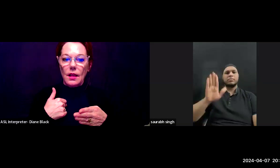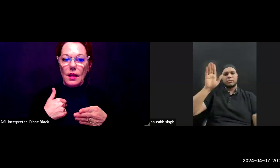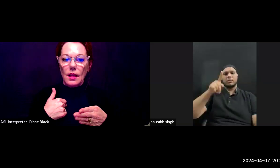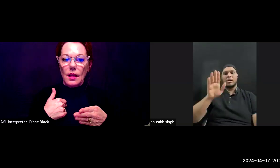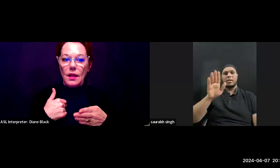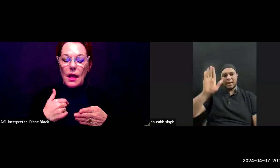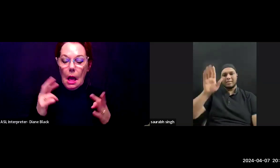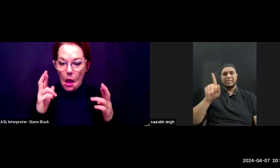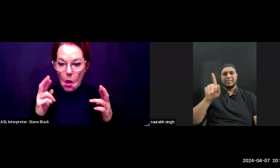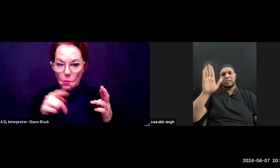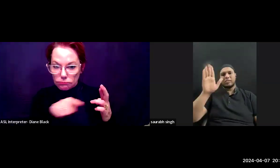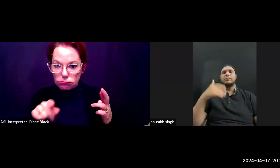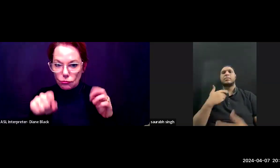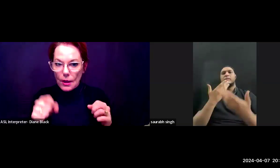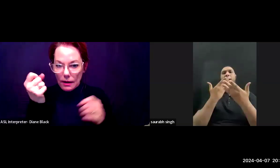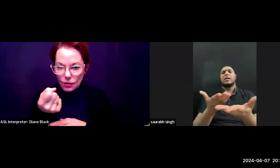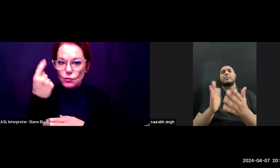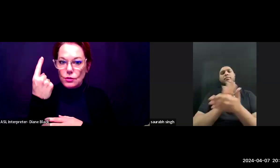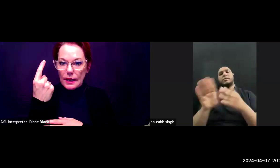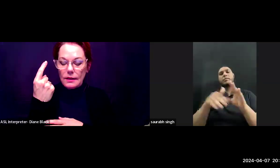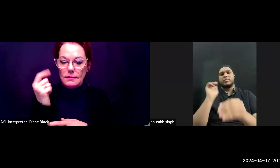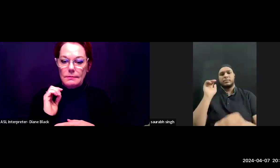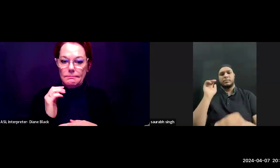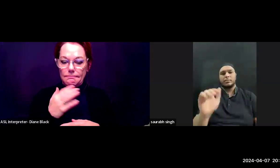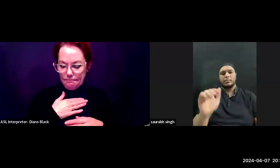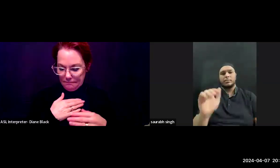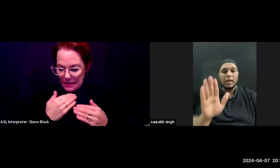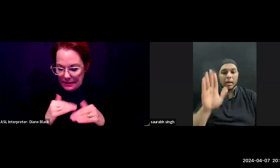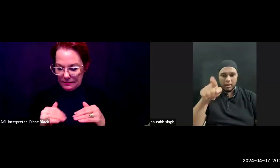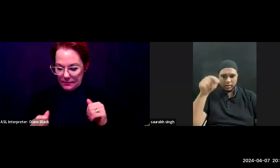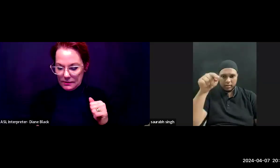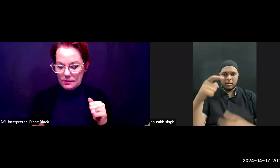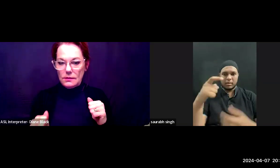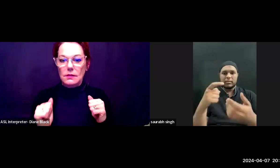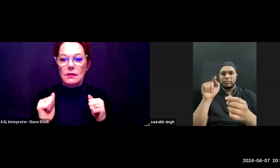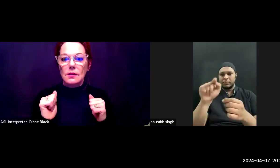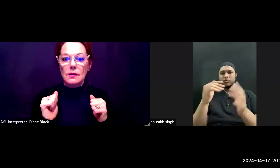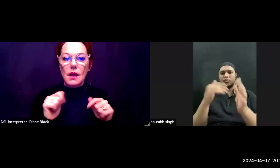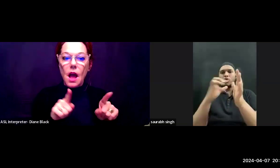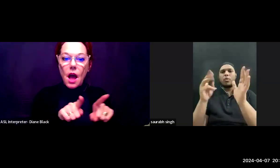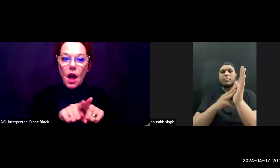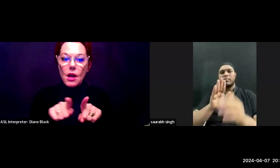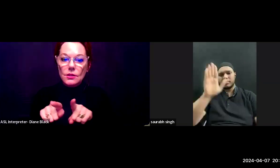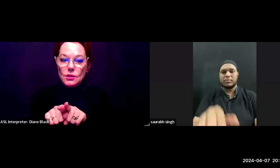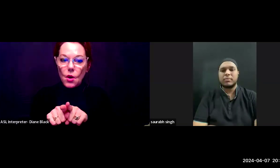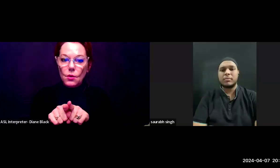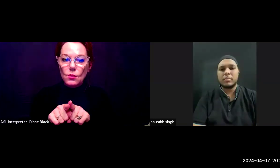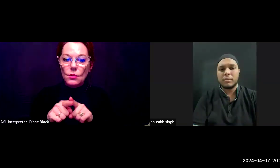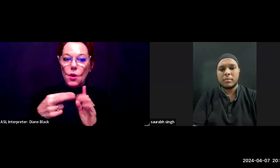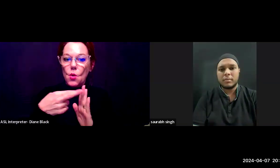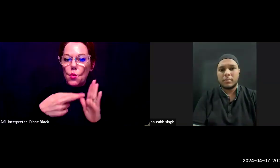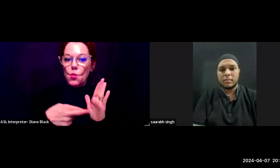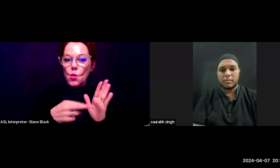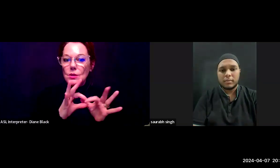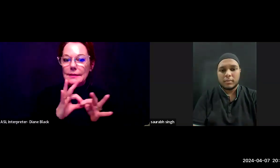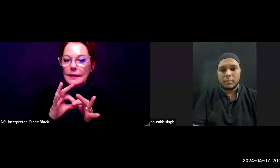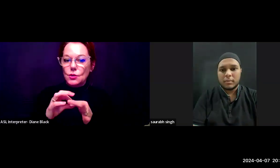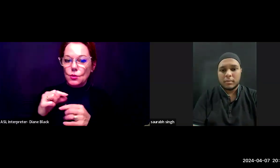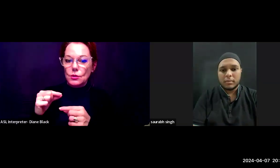okay and uh there are the rules of genetics is much more stricter than the rules that we have in